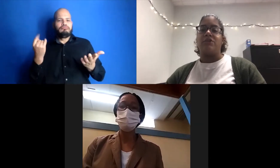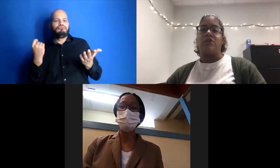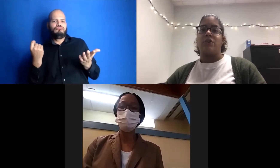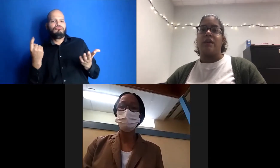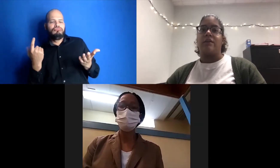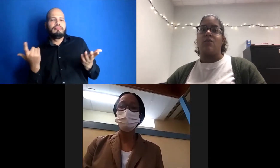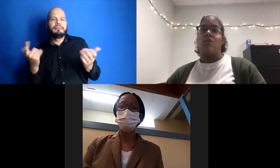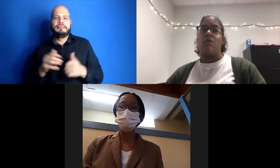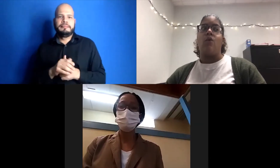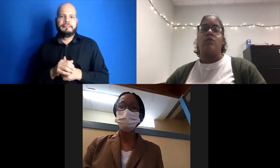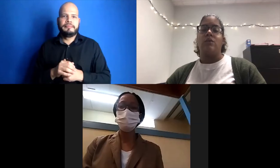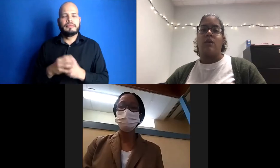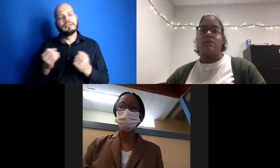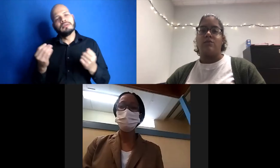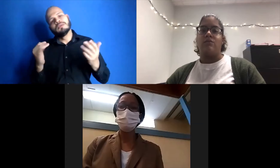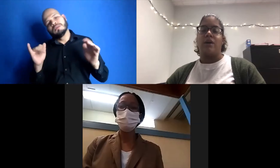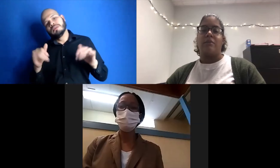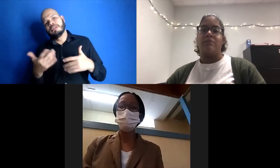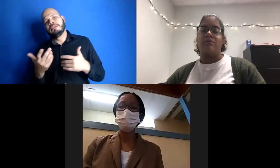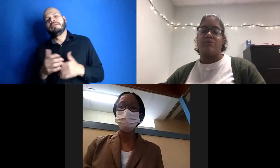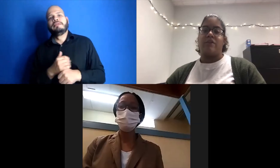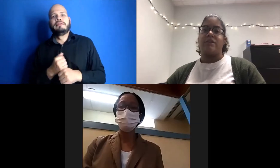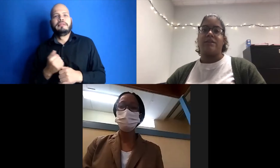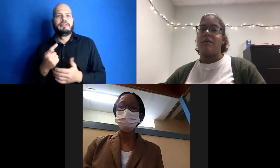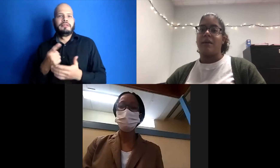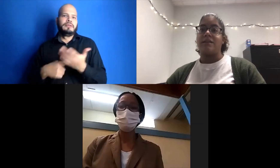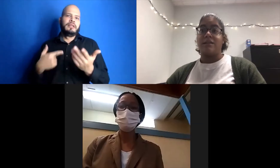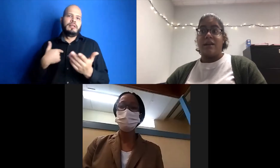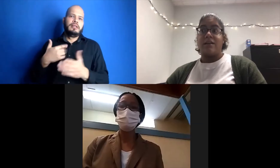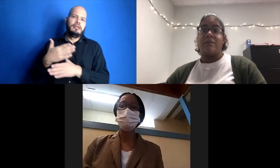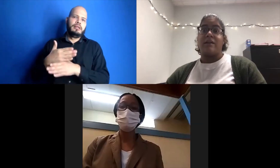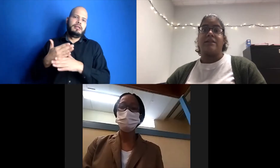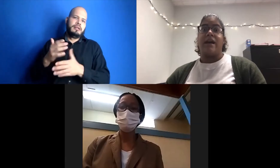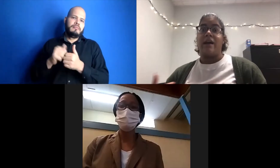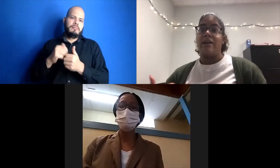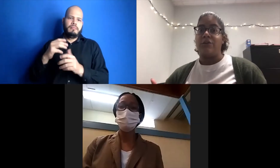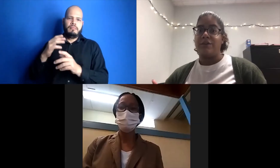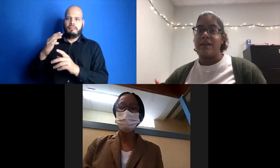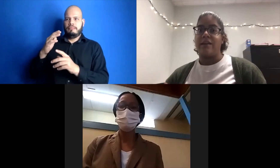you're like the only one who probably brought this up and I said yes because I understand